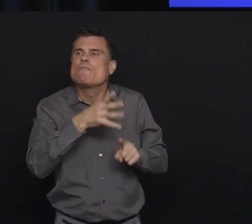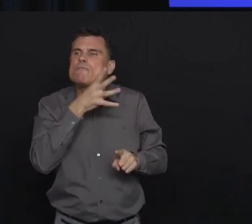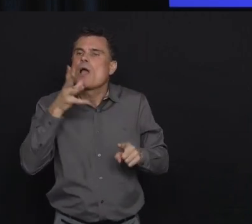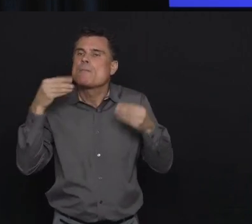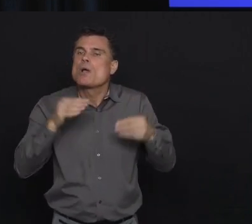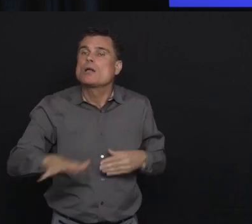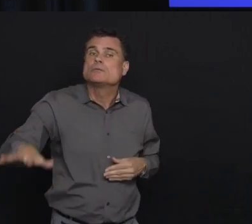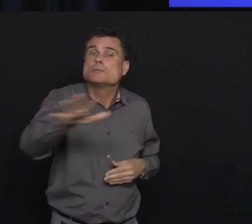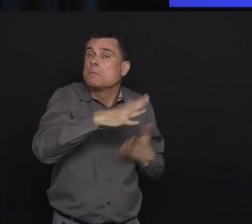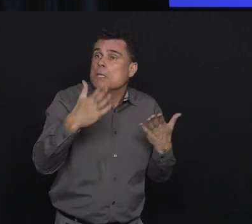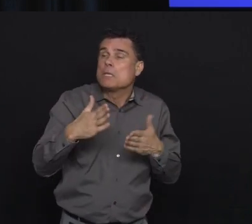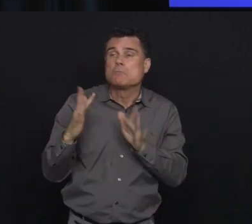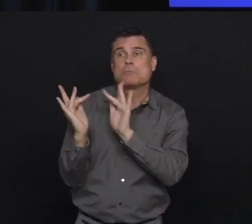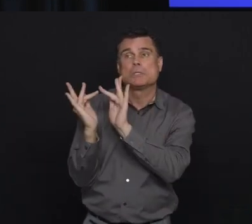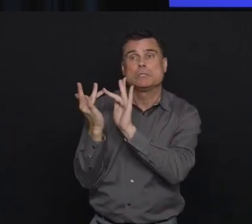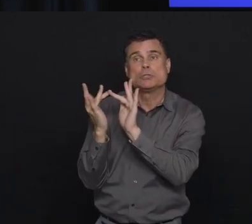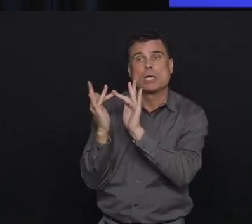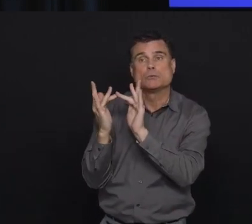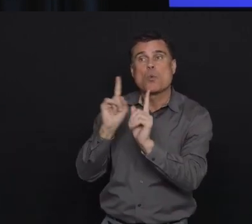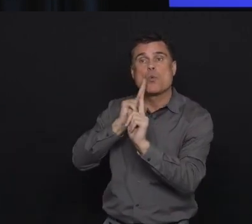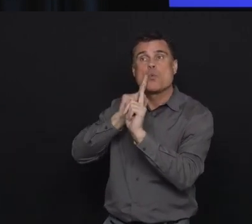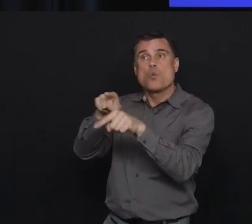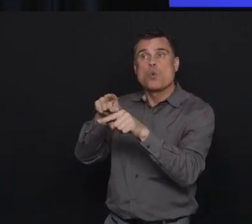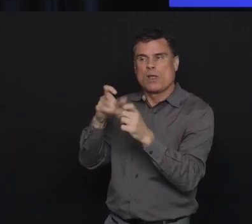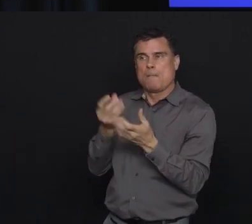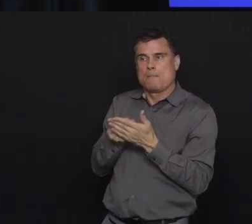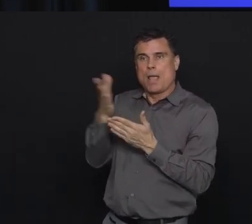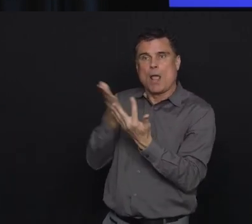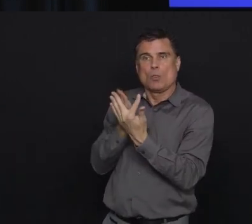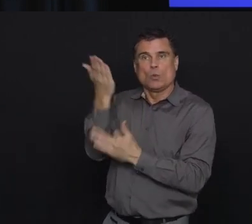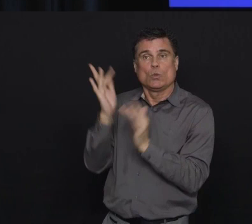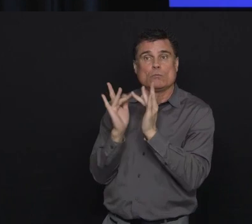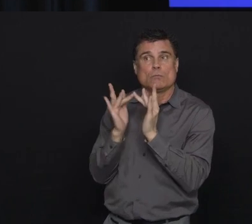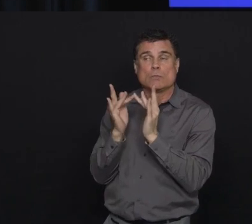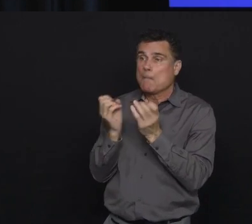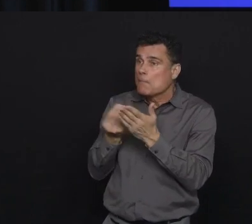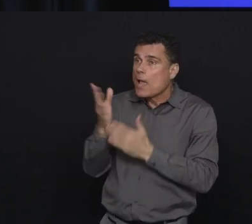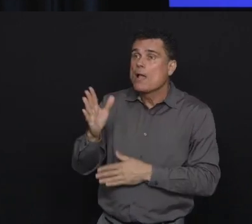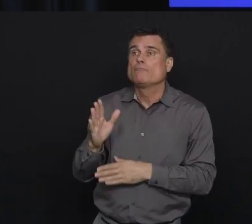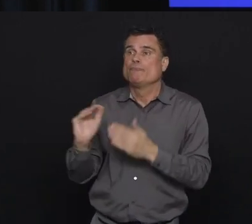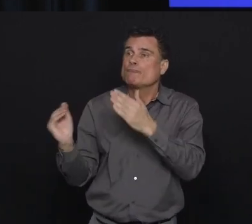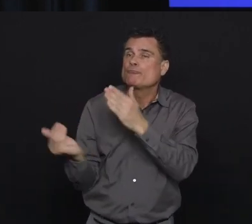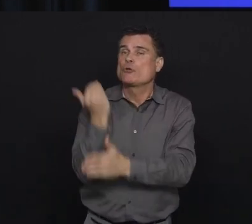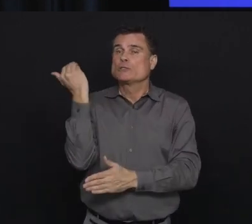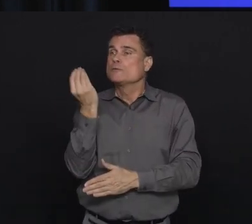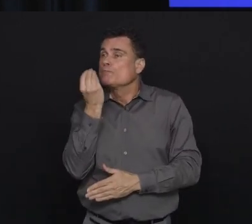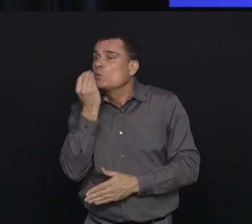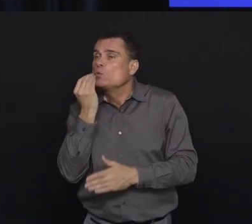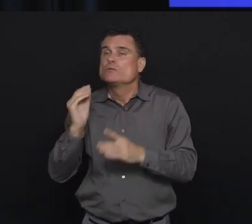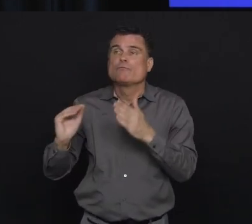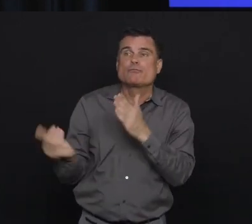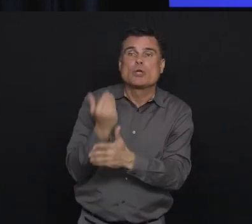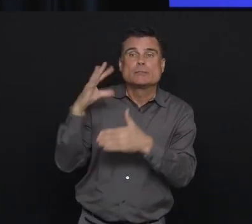markets that will still allow us to get the fresh fruit and produce that we need through this crisis.